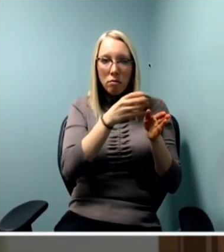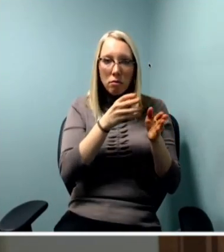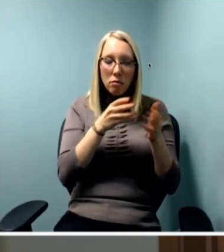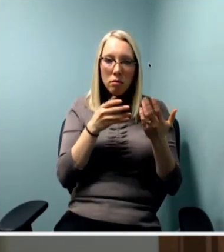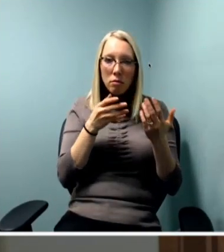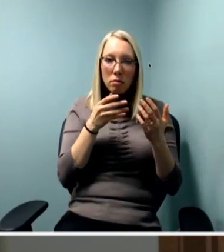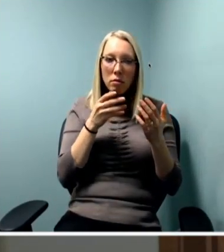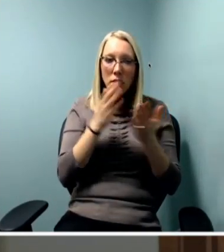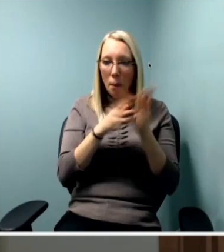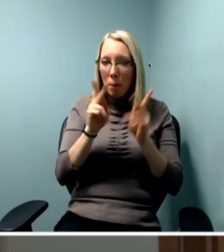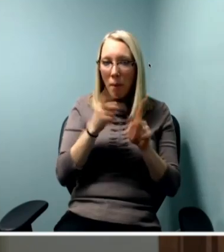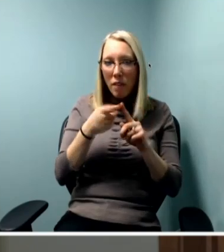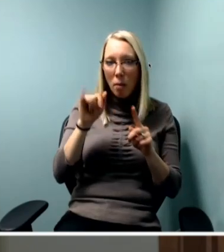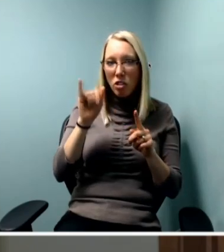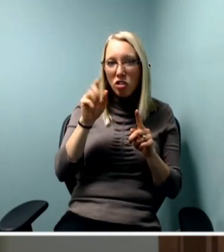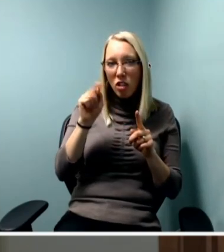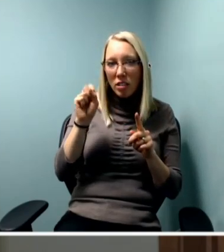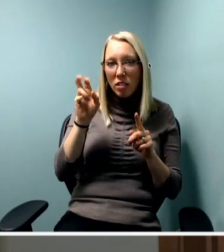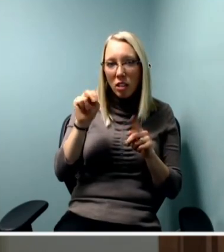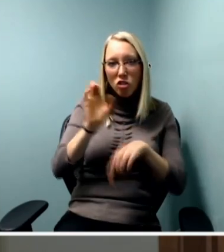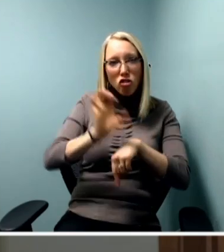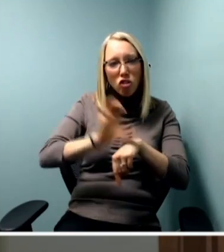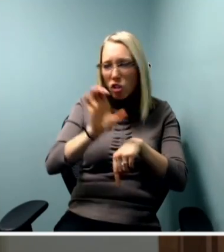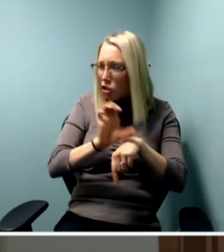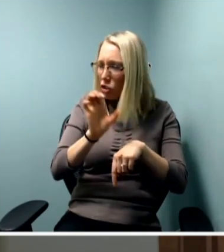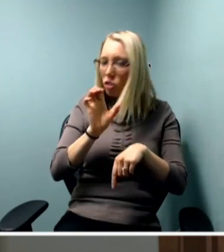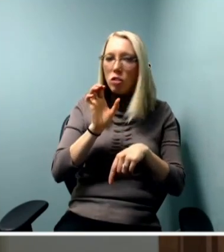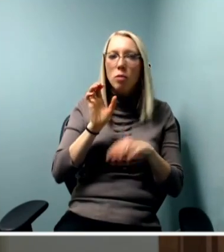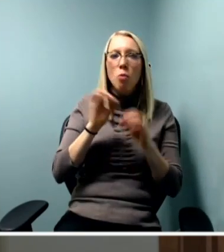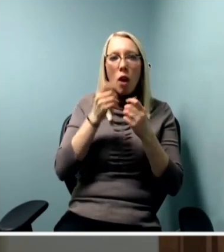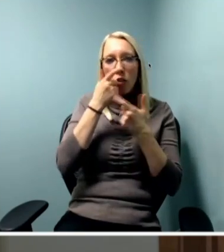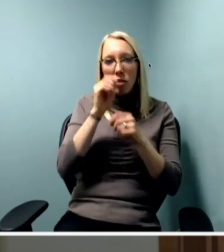people were much more interested in pedestrian movement,